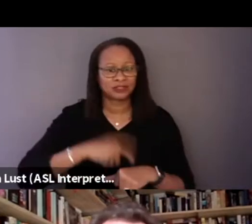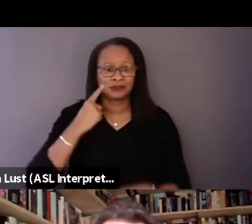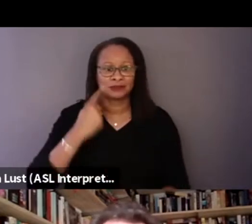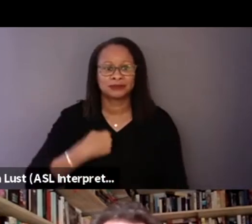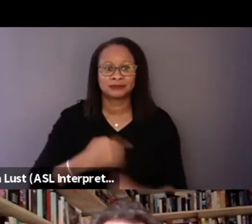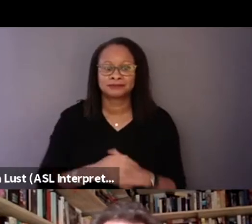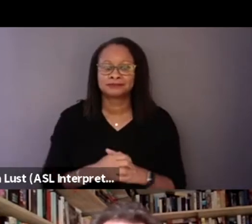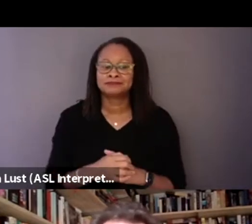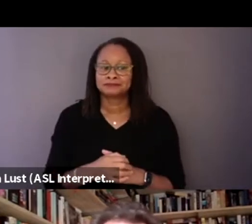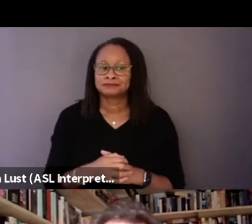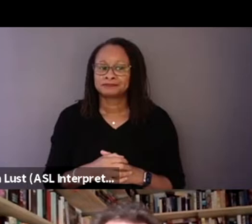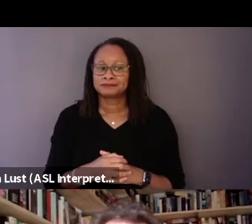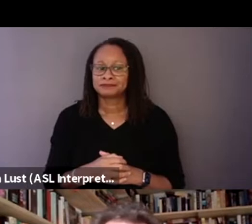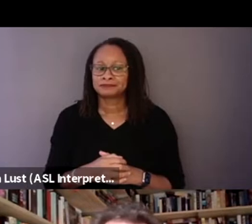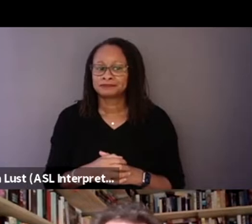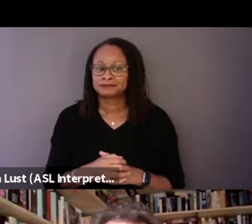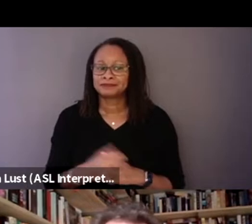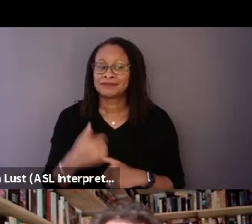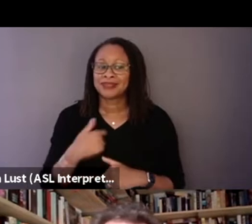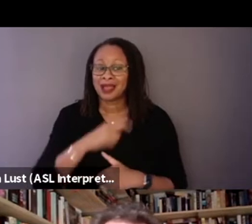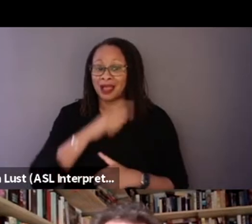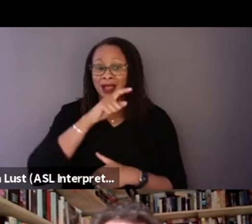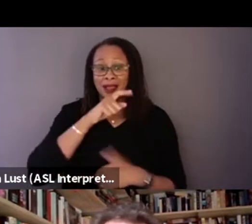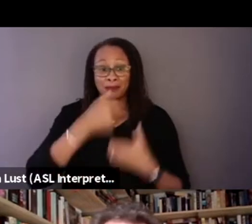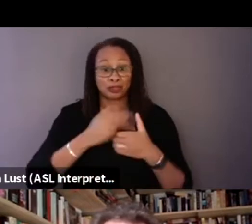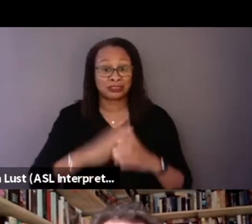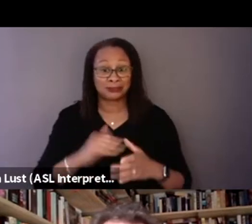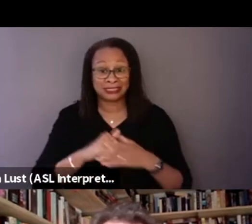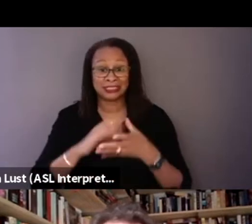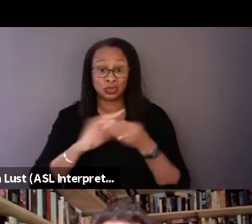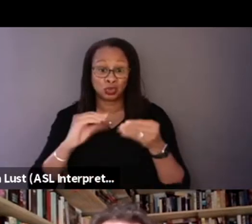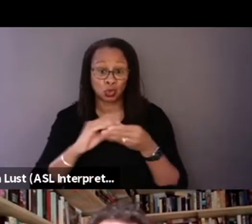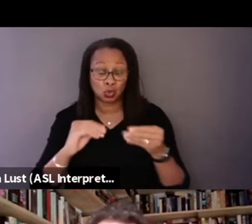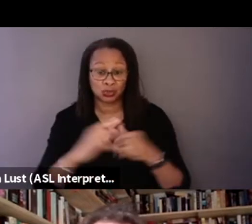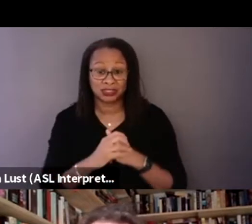I participate in stories that you shoot